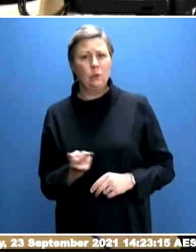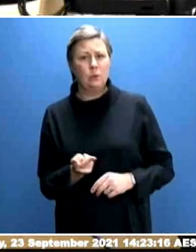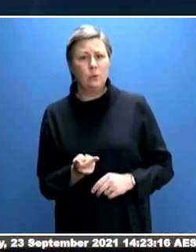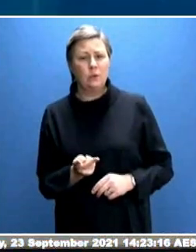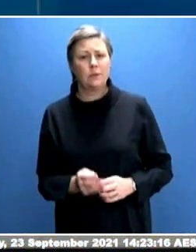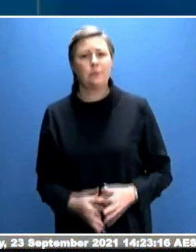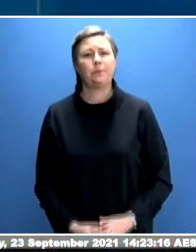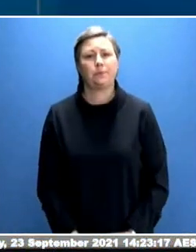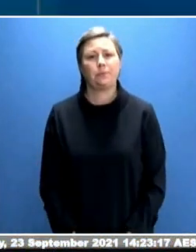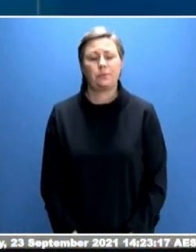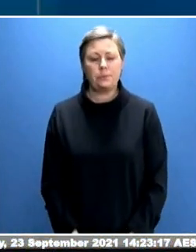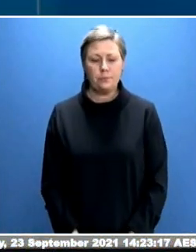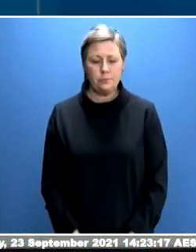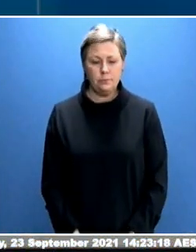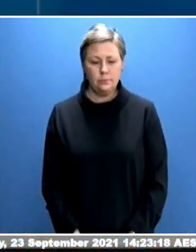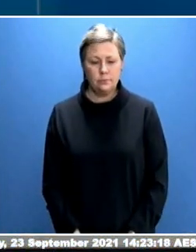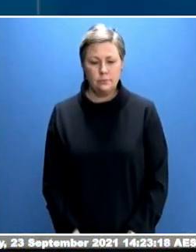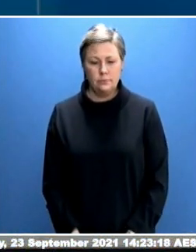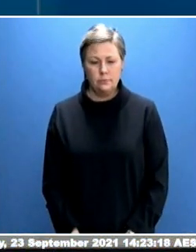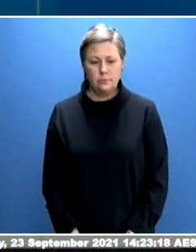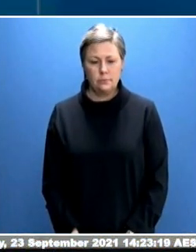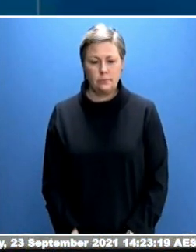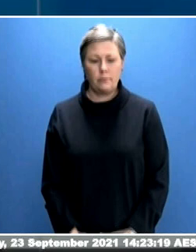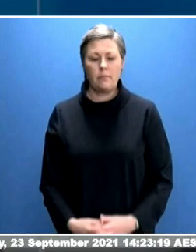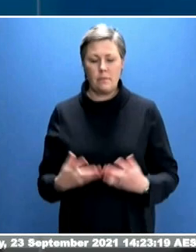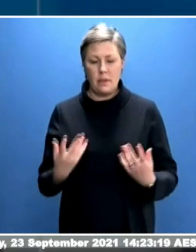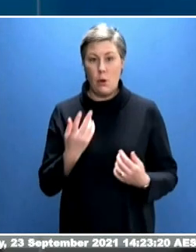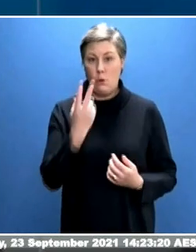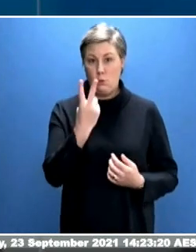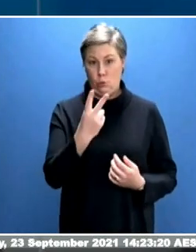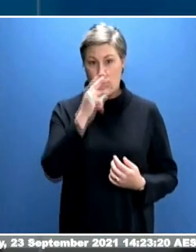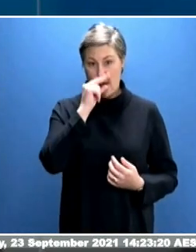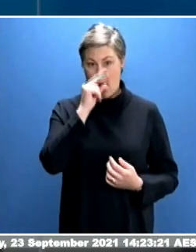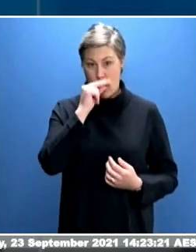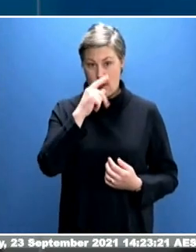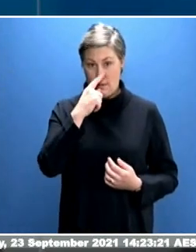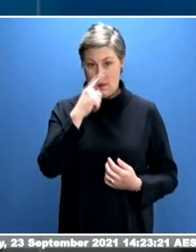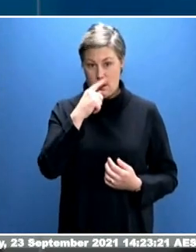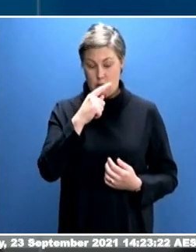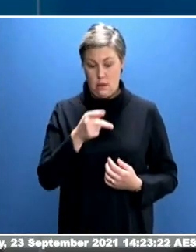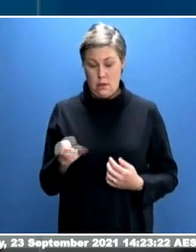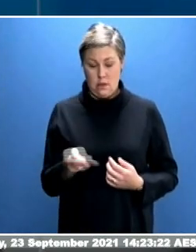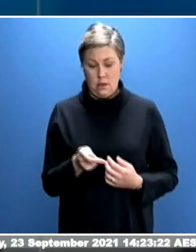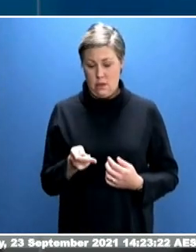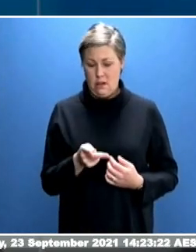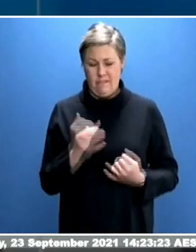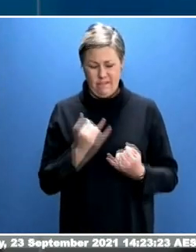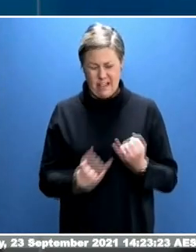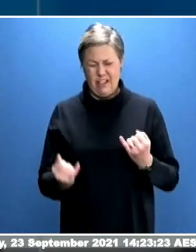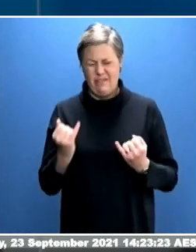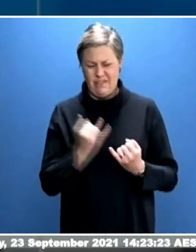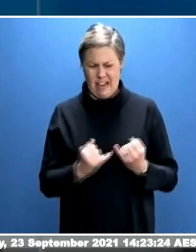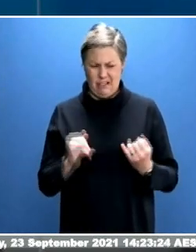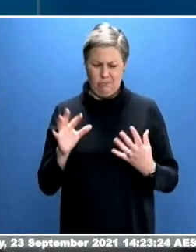Okay, so we had two young people with extremely complex behaviours.